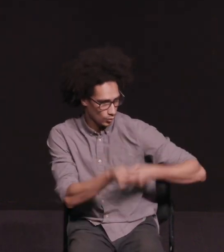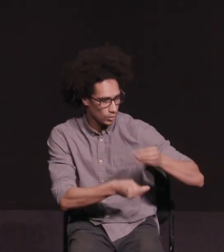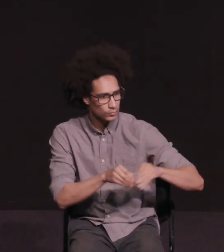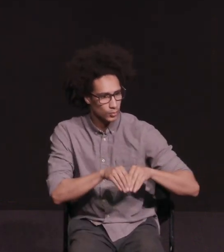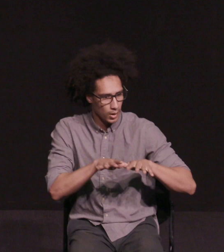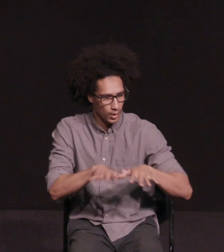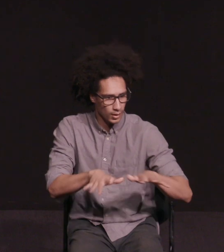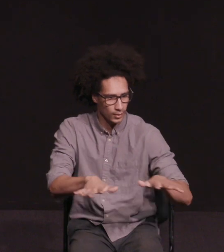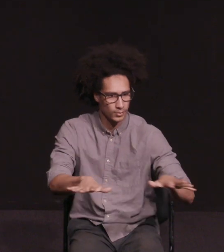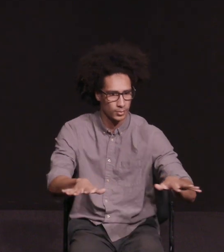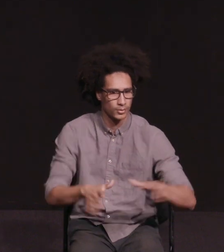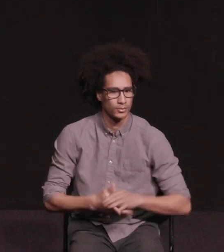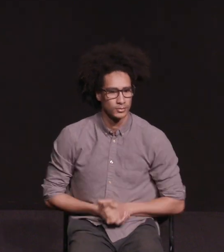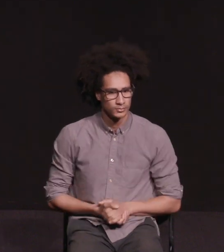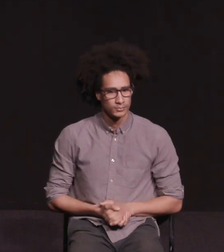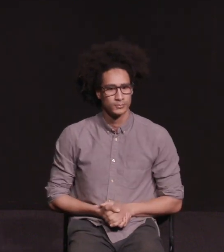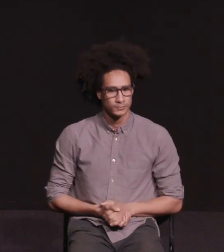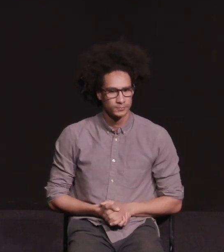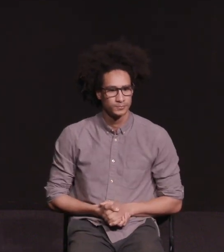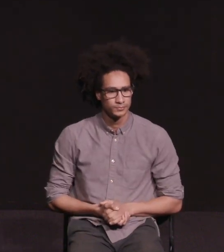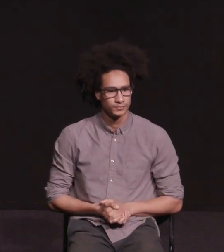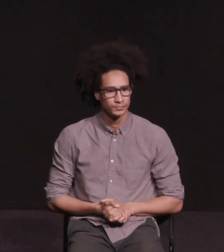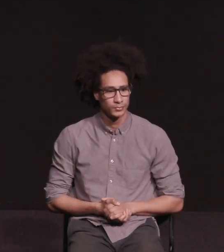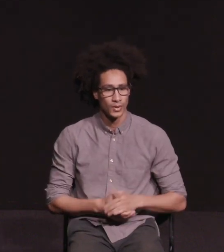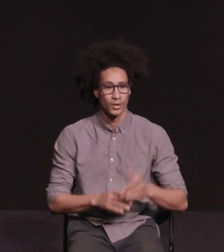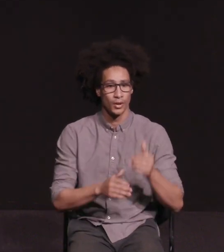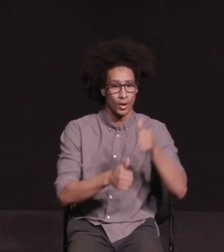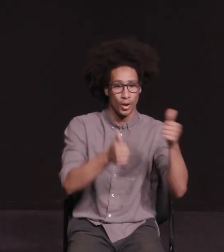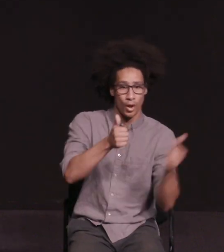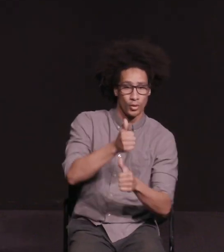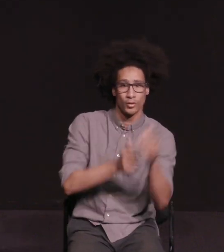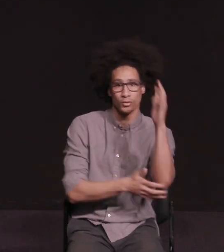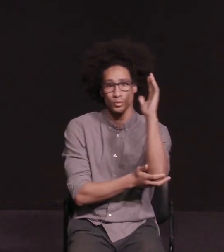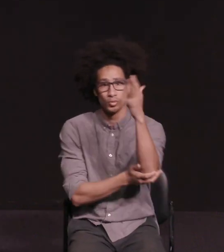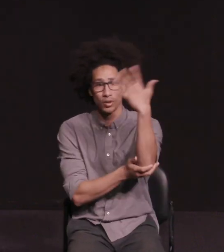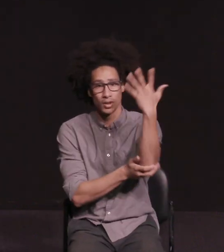Once shared under baobab trees in villages filled with indigo